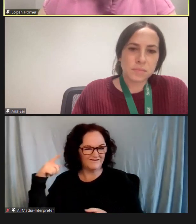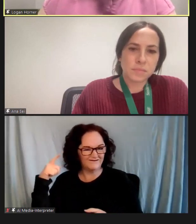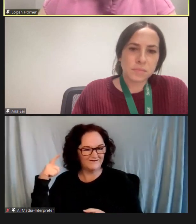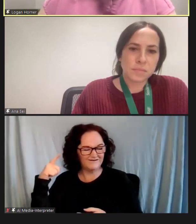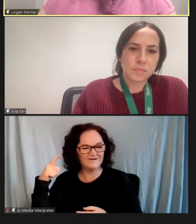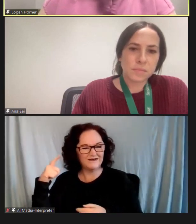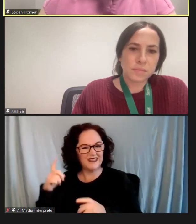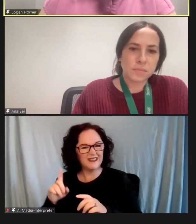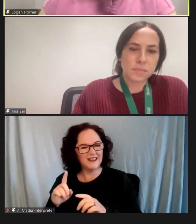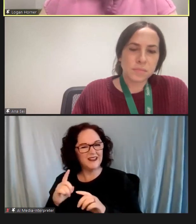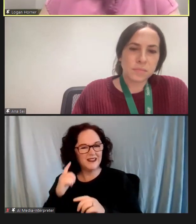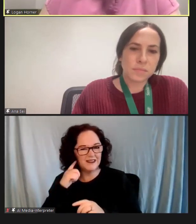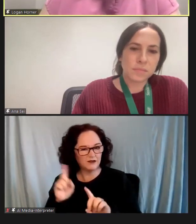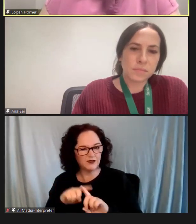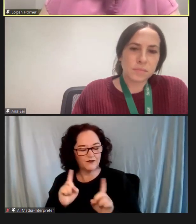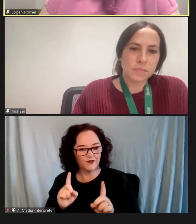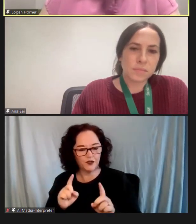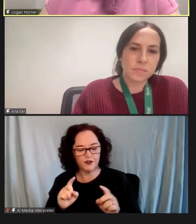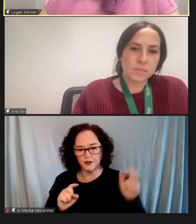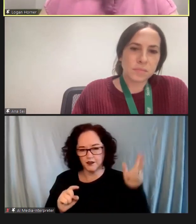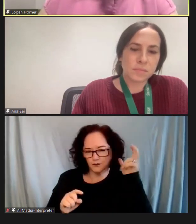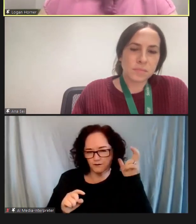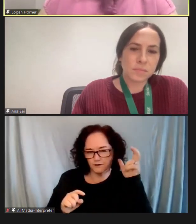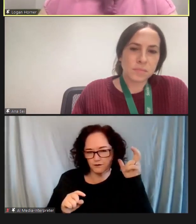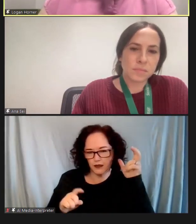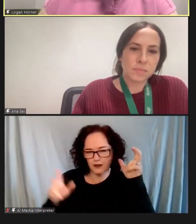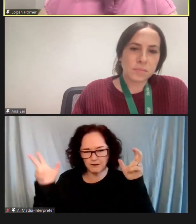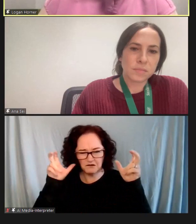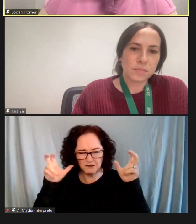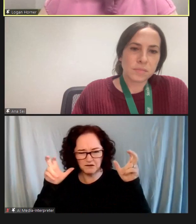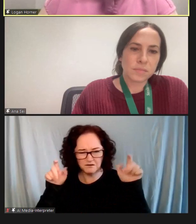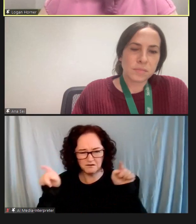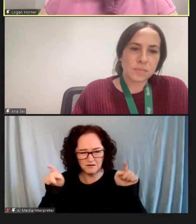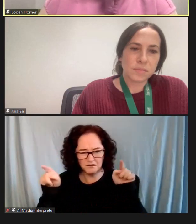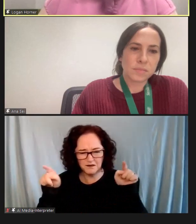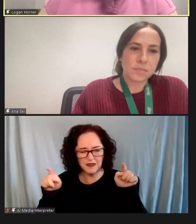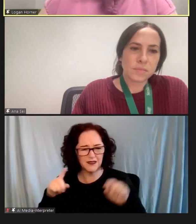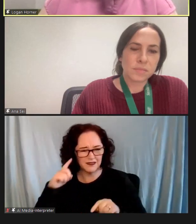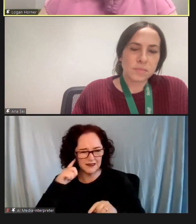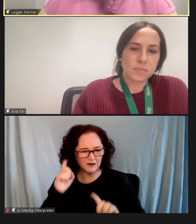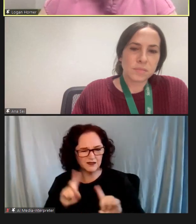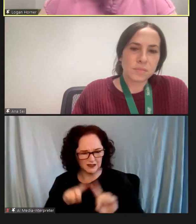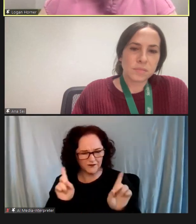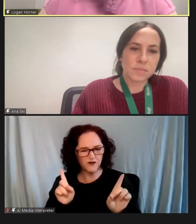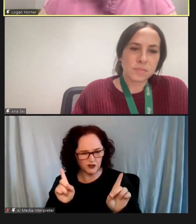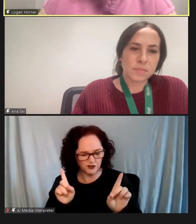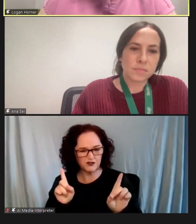the child's brain figures it out that